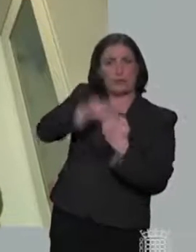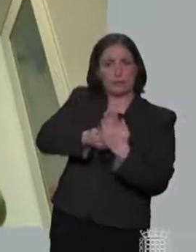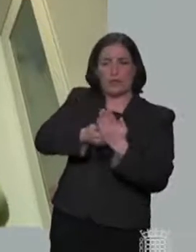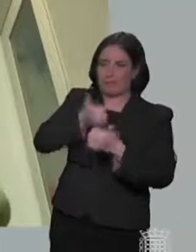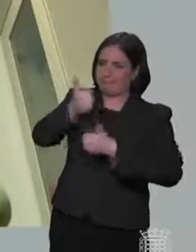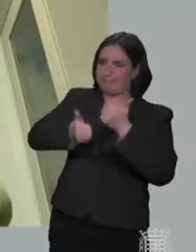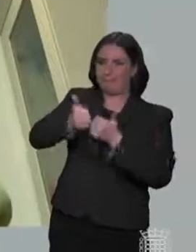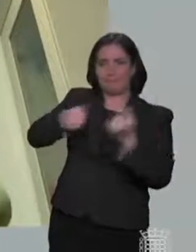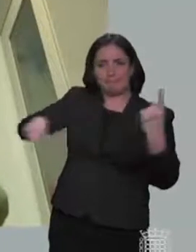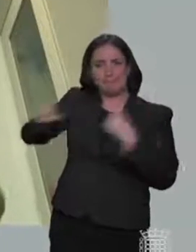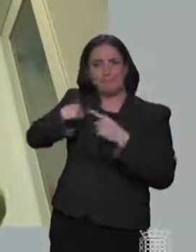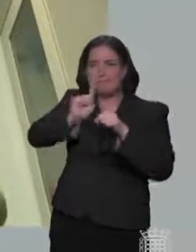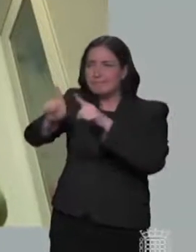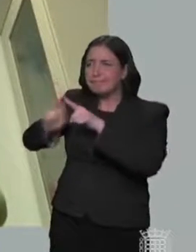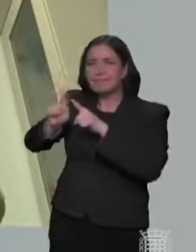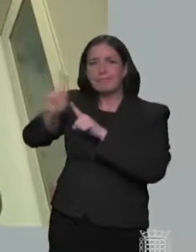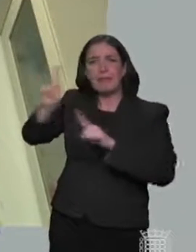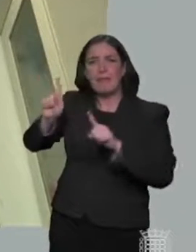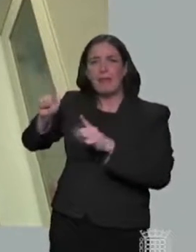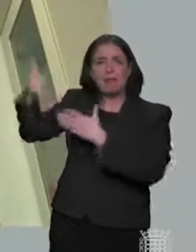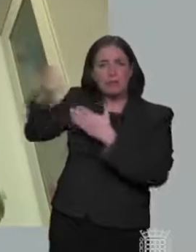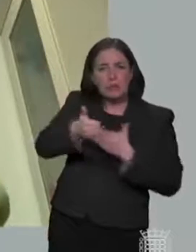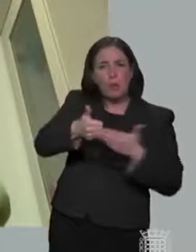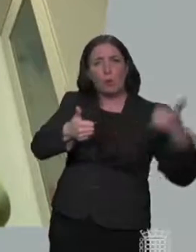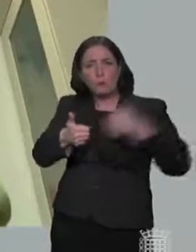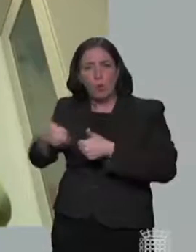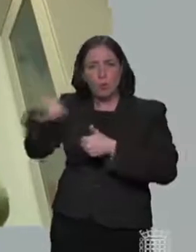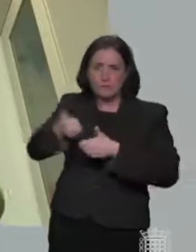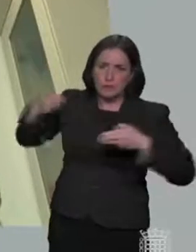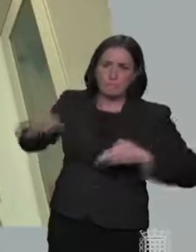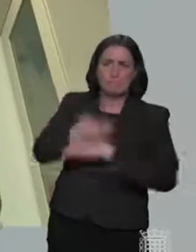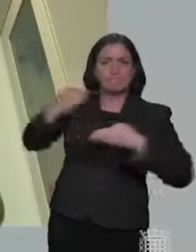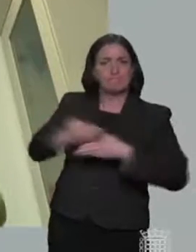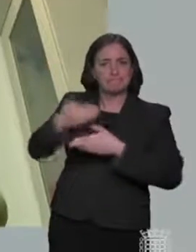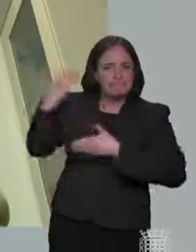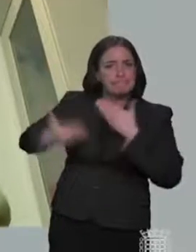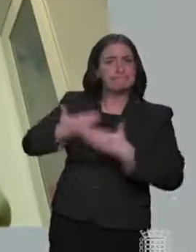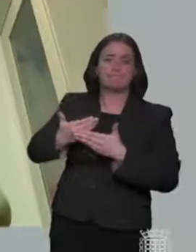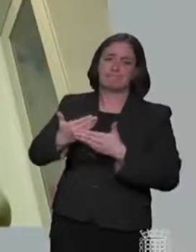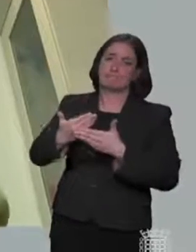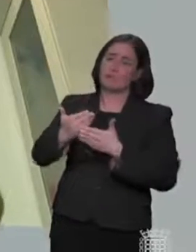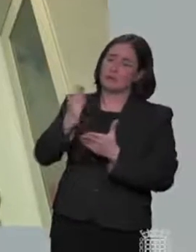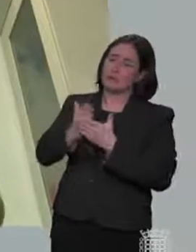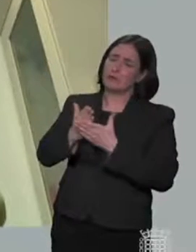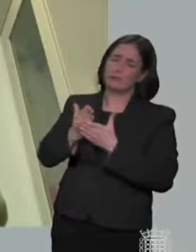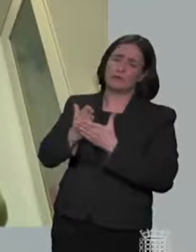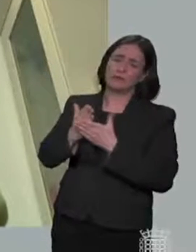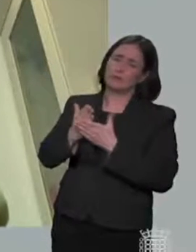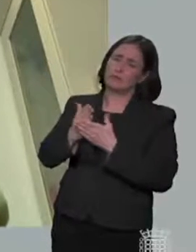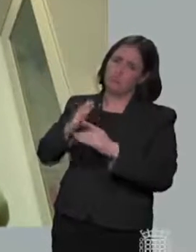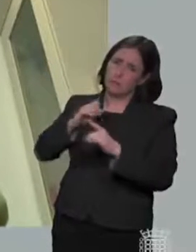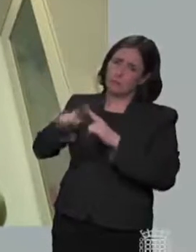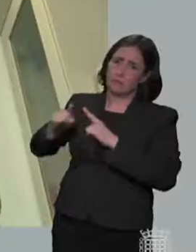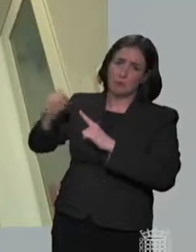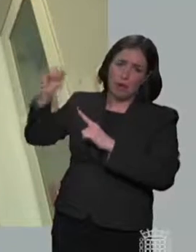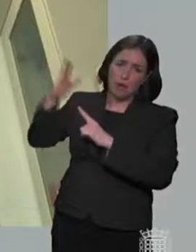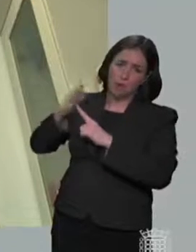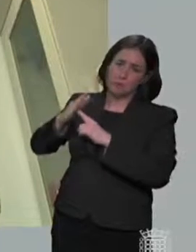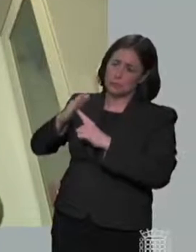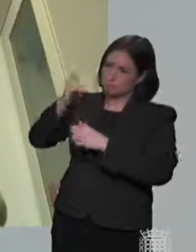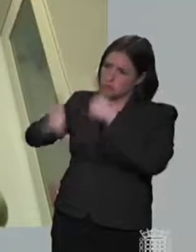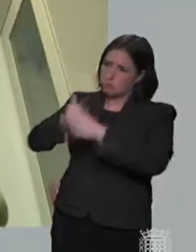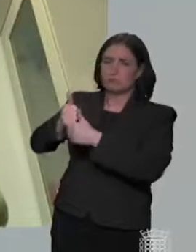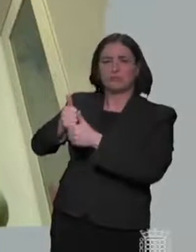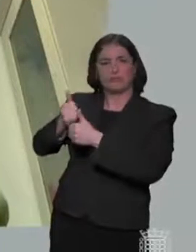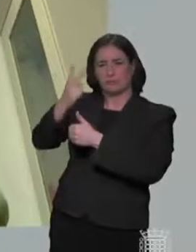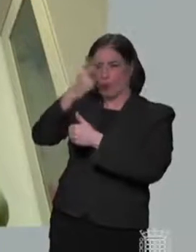who have made this possible particularly to my old friend david paxton chair of the british player